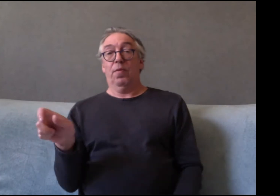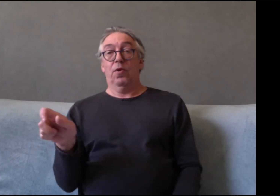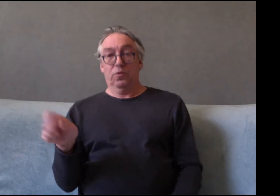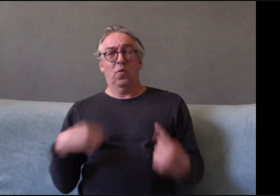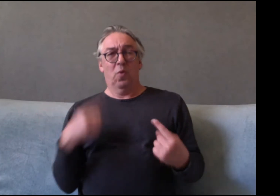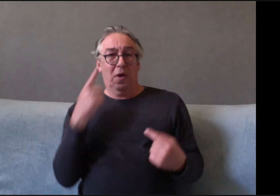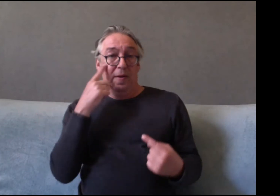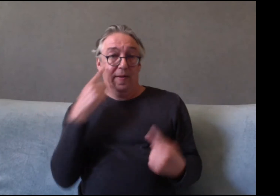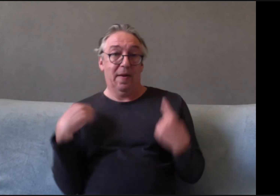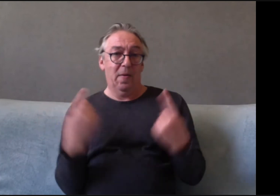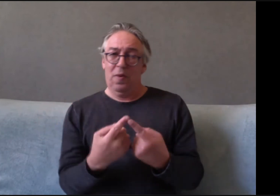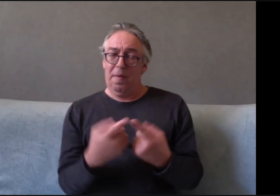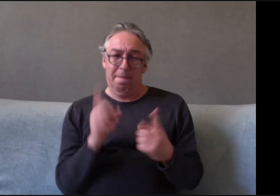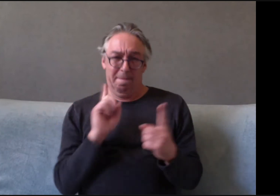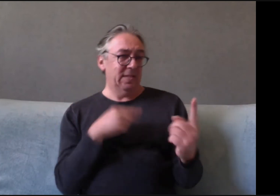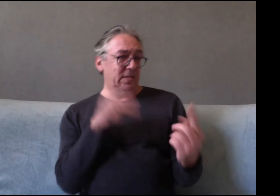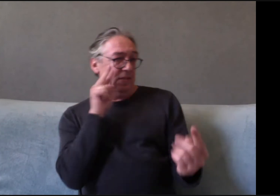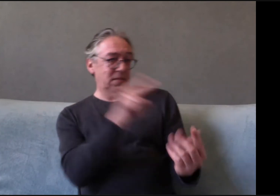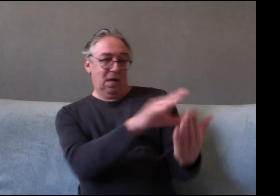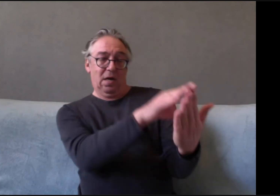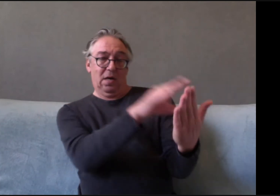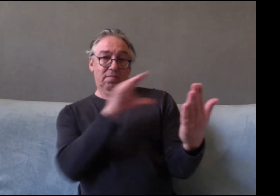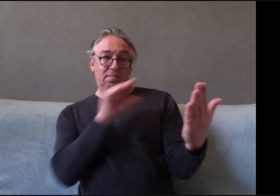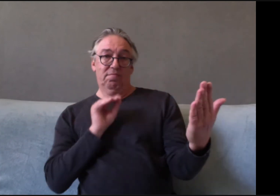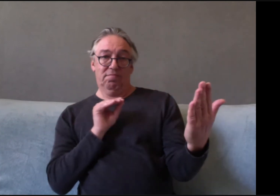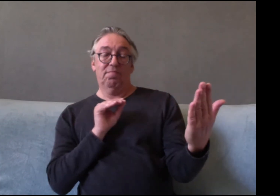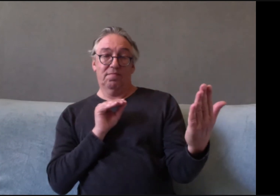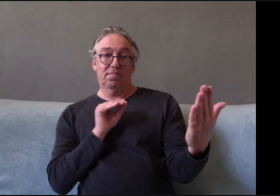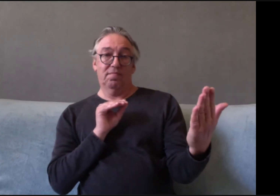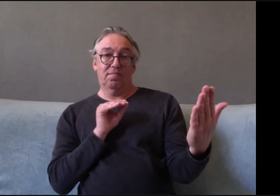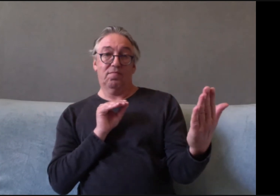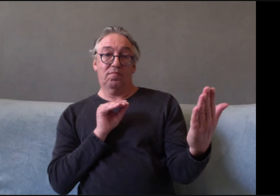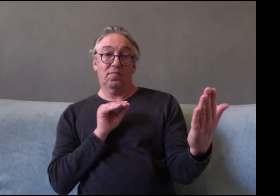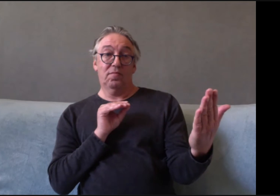Because after six months only 10 national bioethics committees